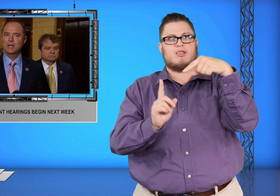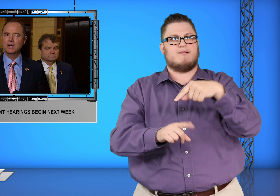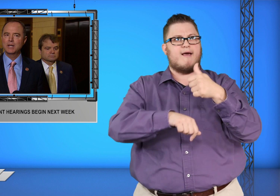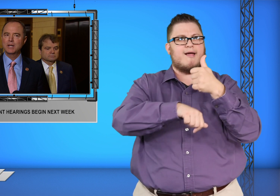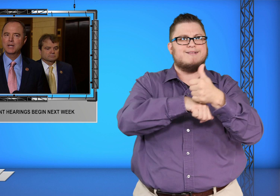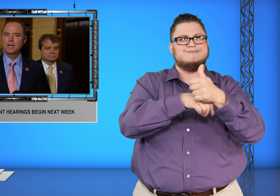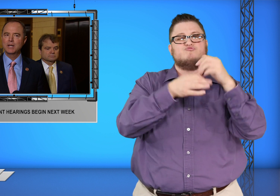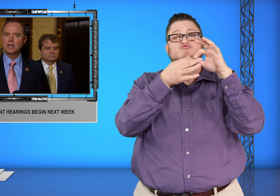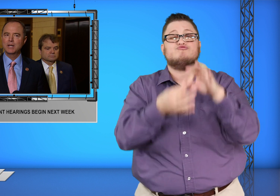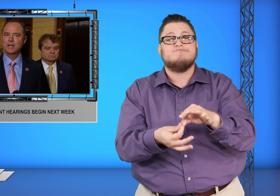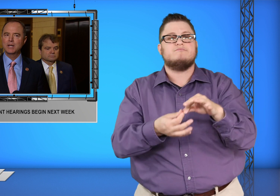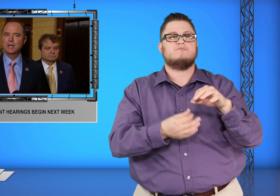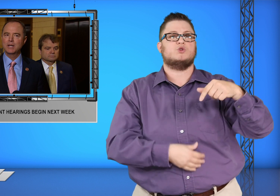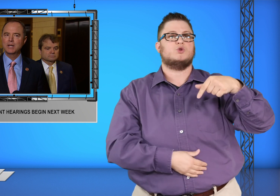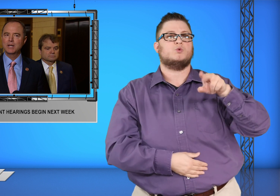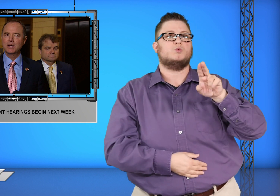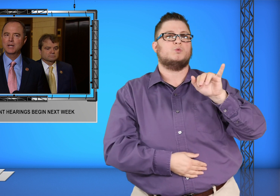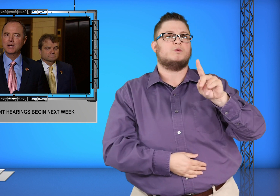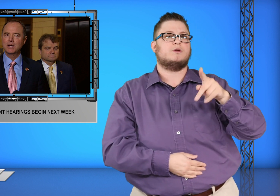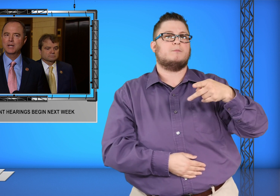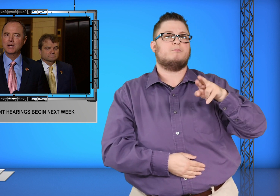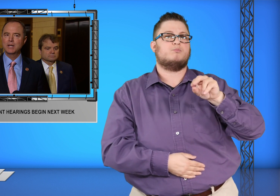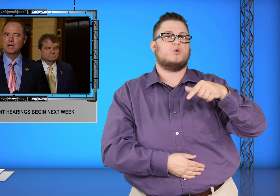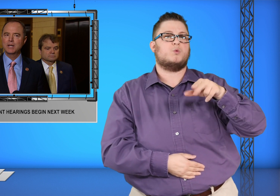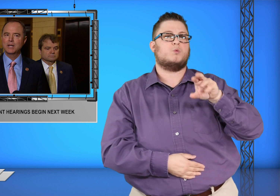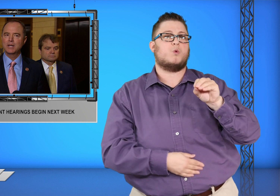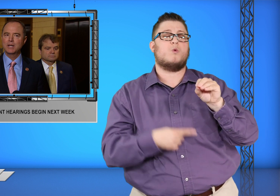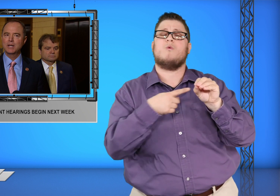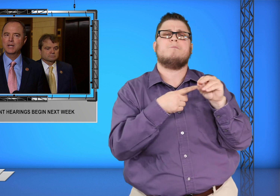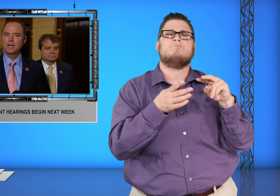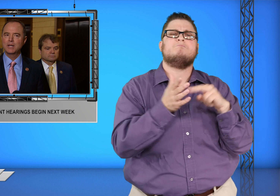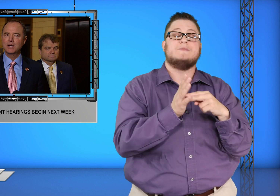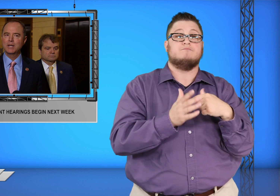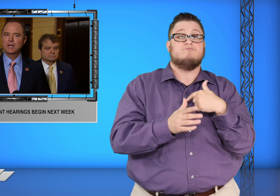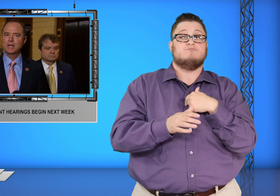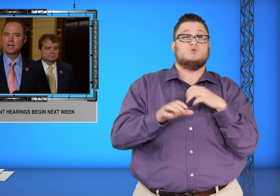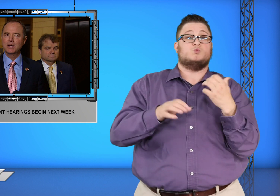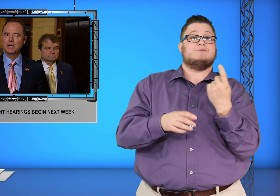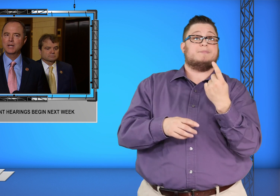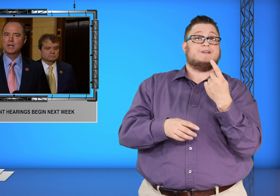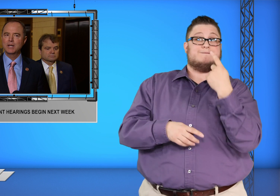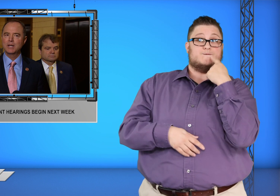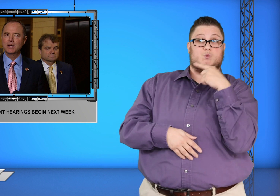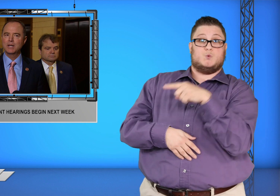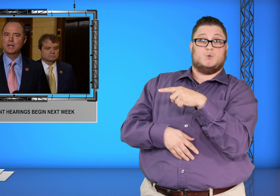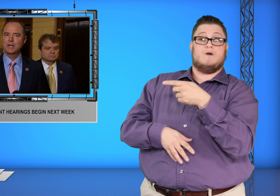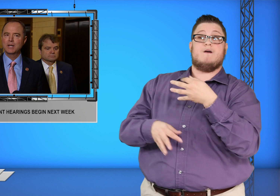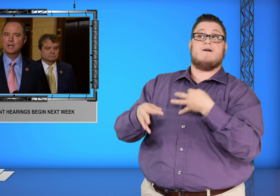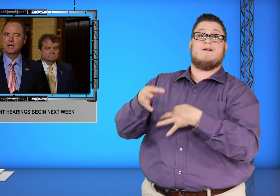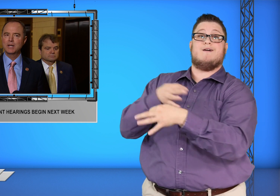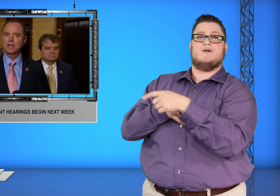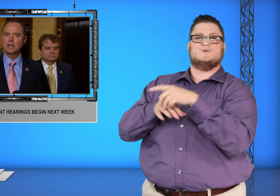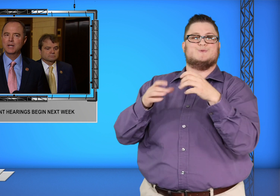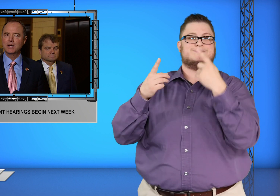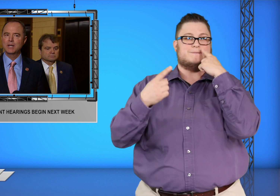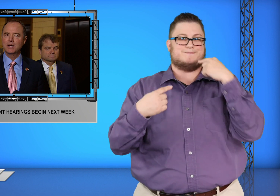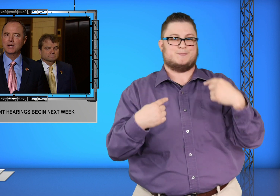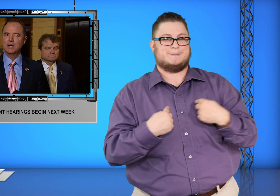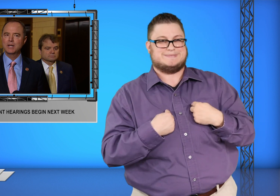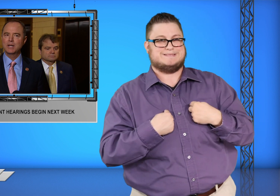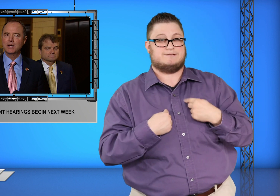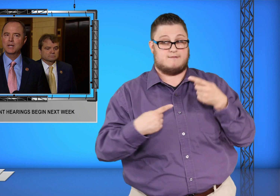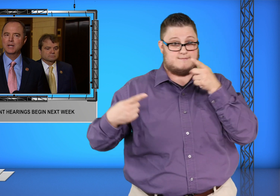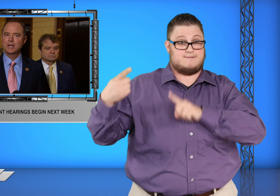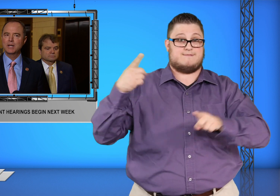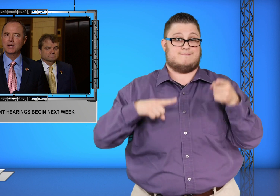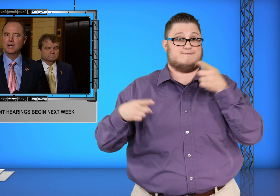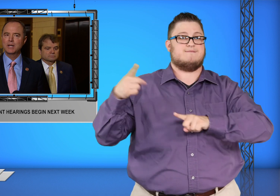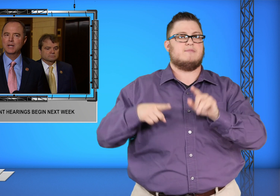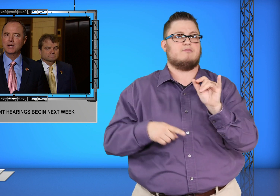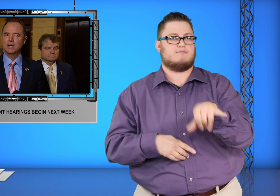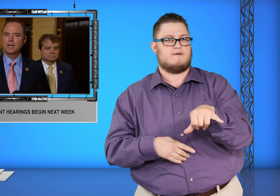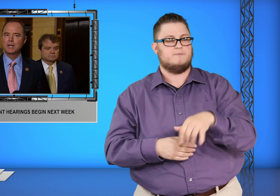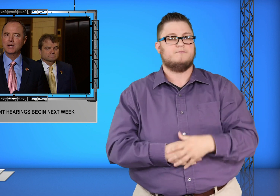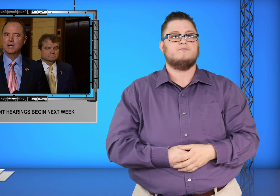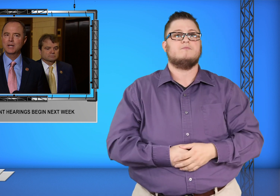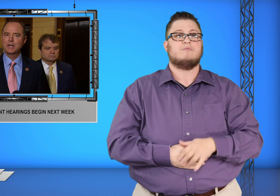of allegations of a quid pro quo against President Trump.